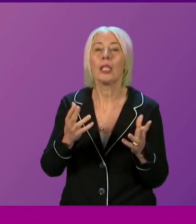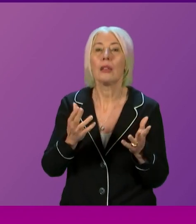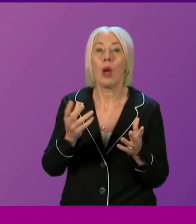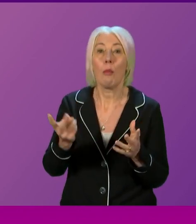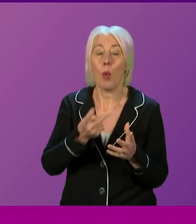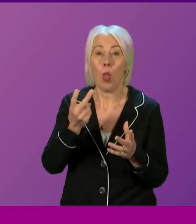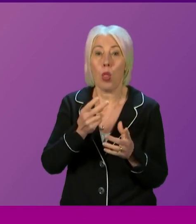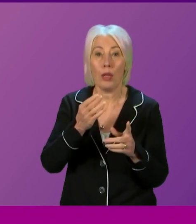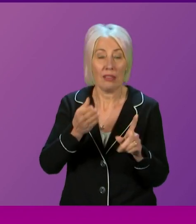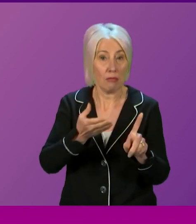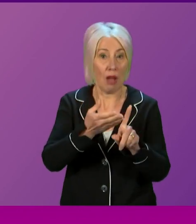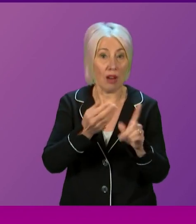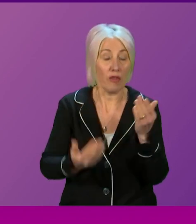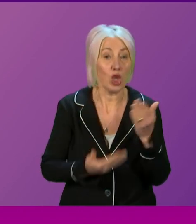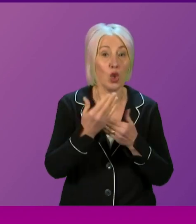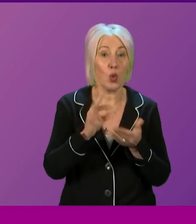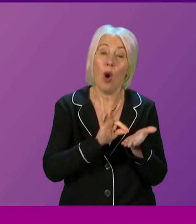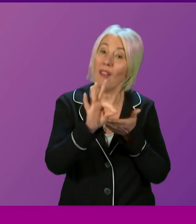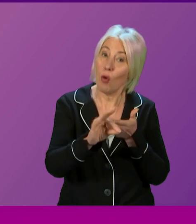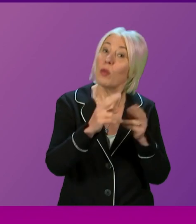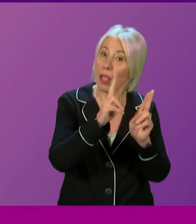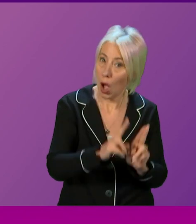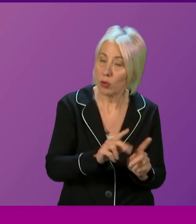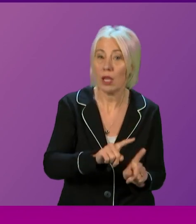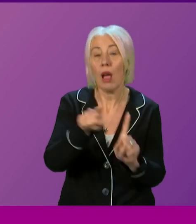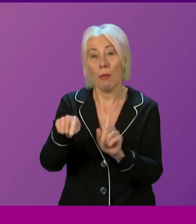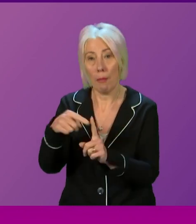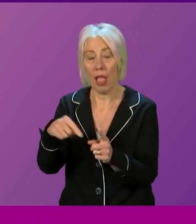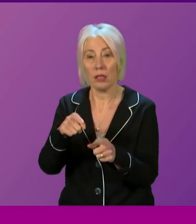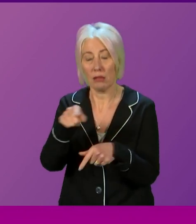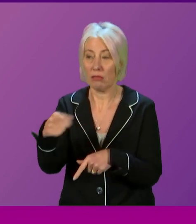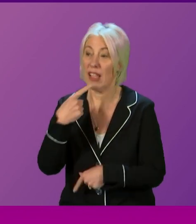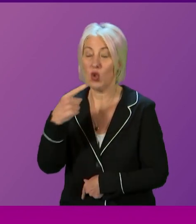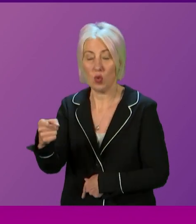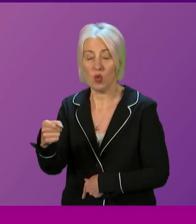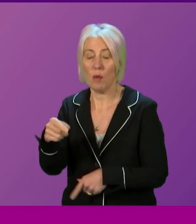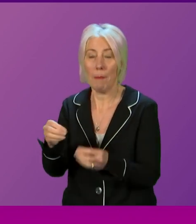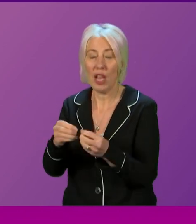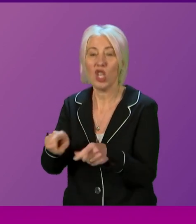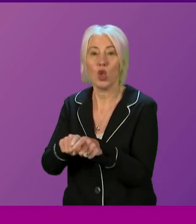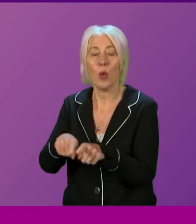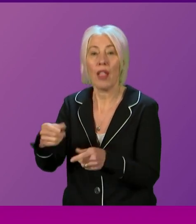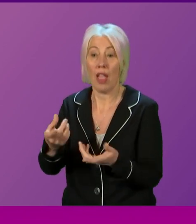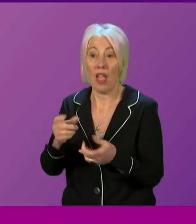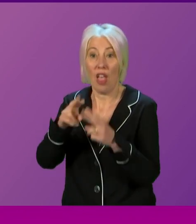targets for new affordable housing and, as the member alludes to, our existing housing